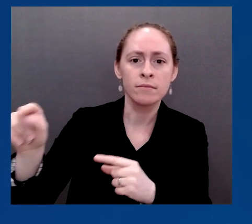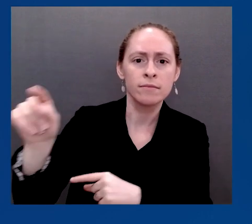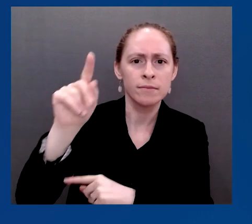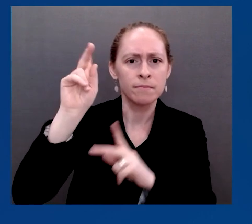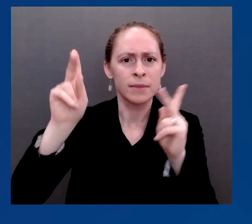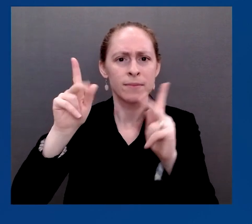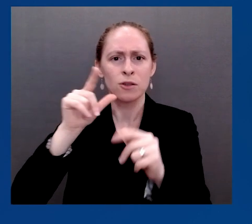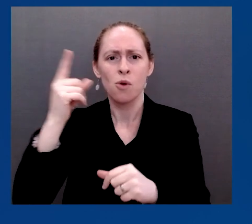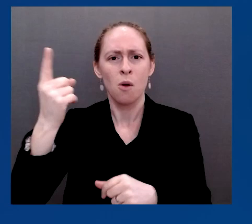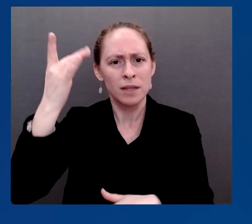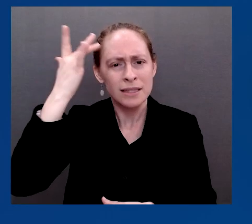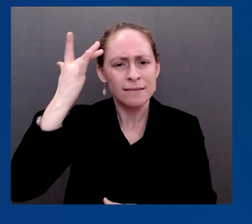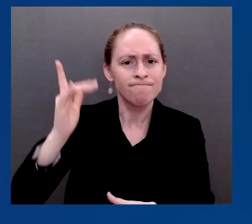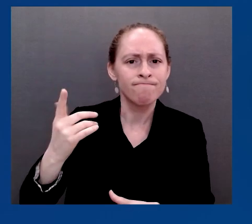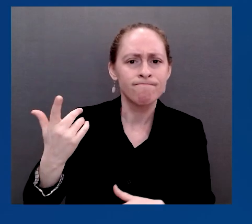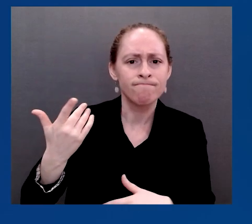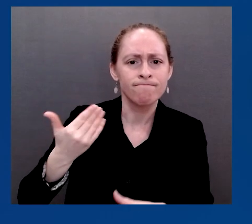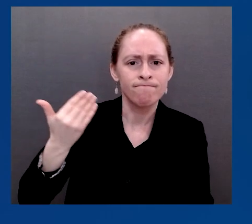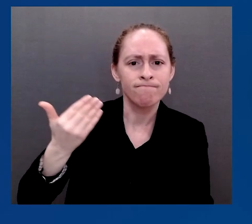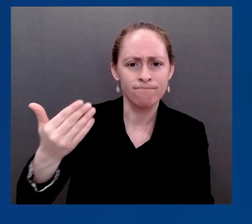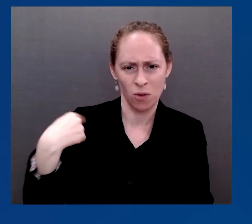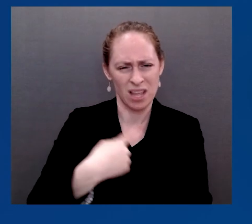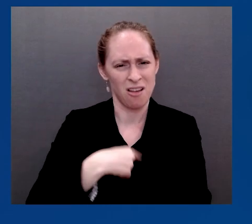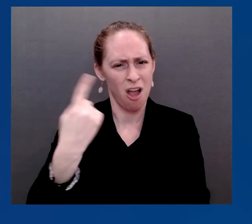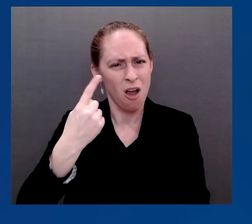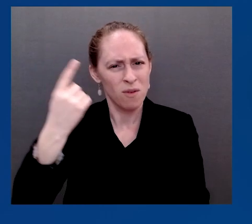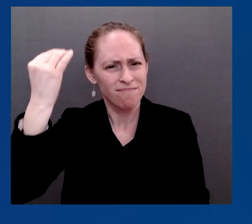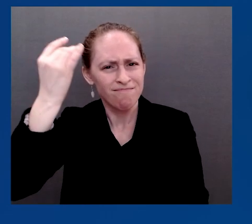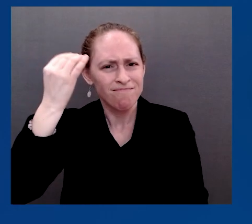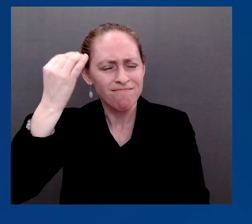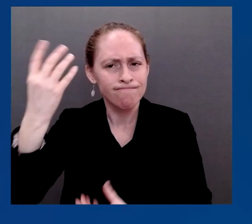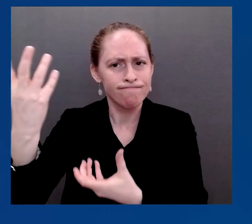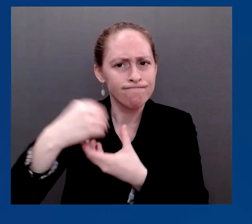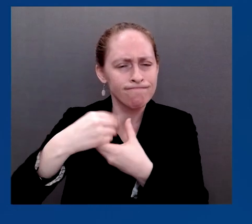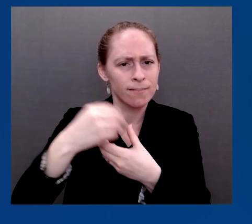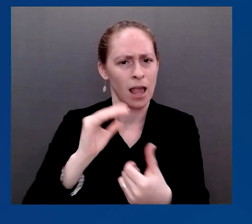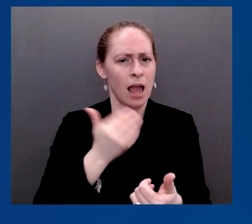Mr. Zients: Next question, please. Moderator: Let's go to Kaitlan Collins at CNN.